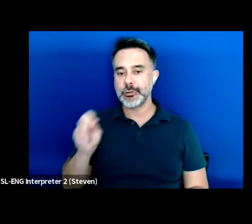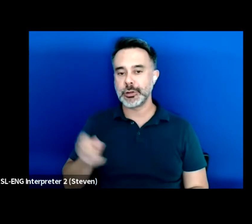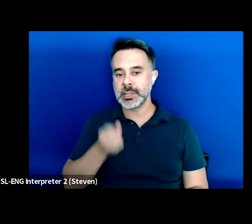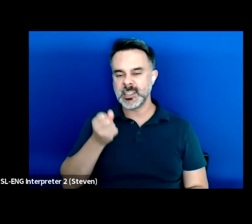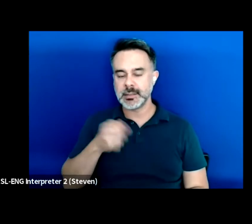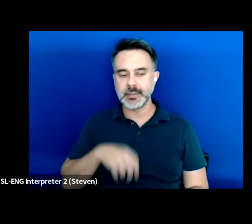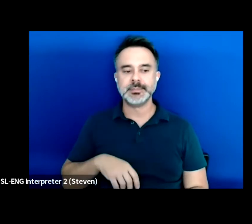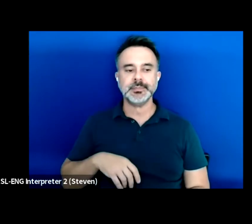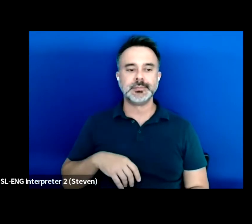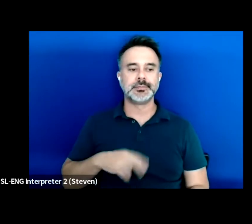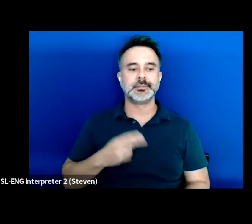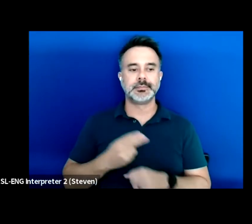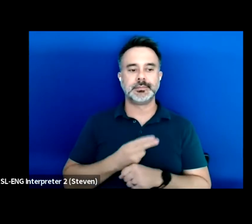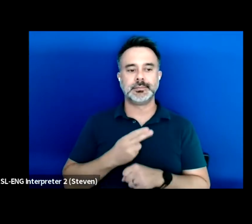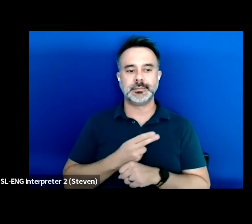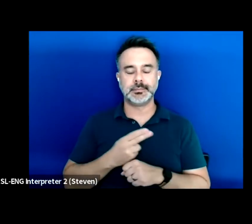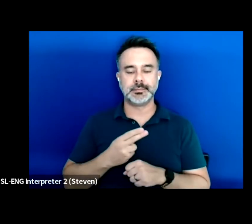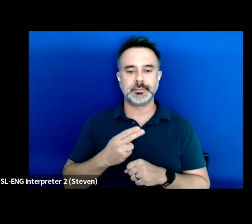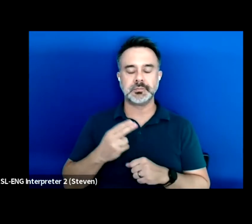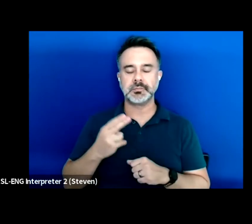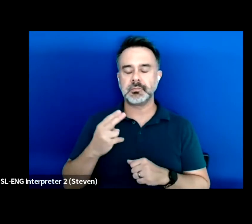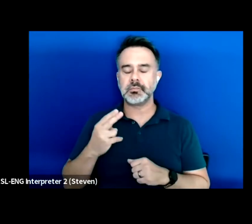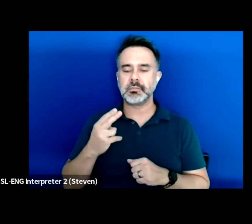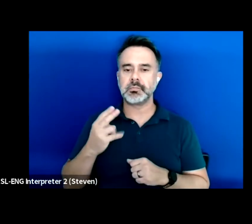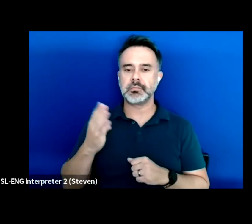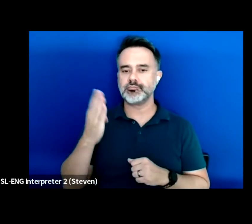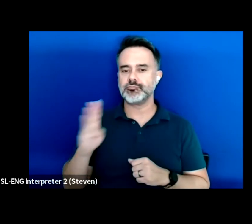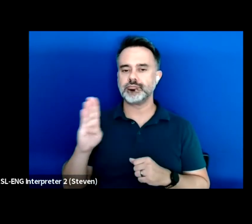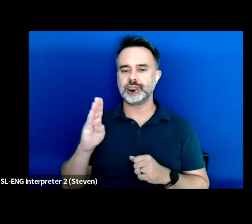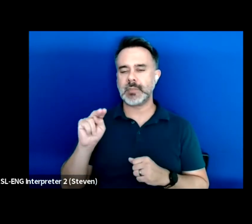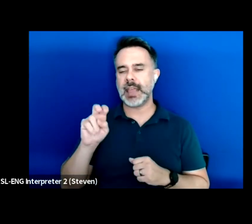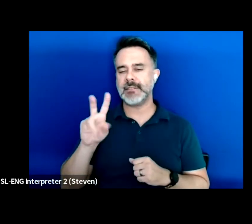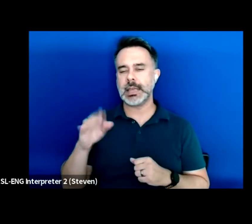Mthe essay collection, Goodbye Again, and I'm a --